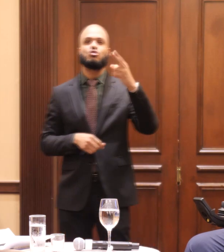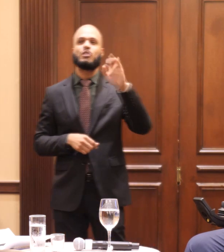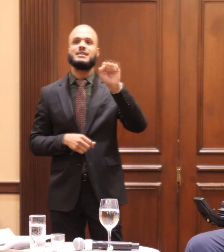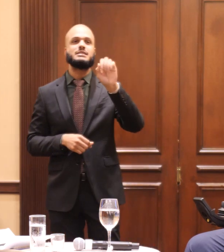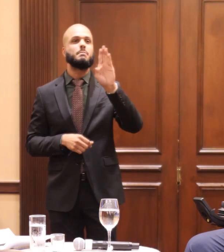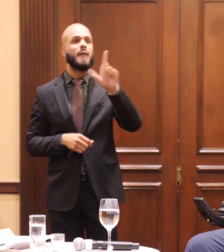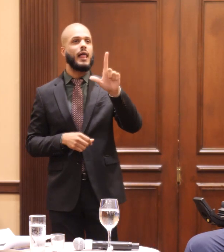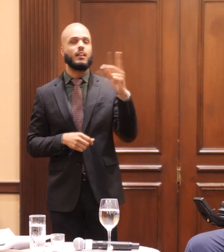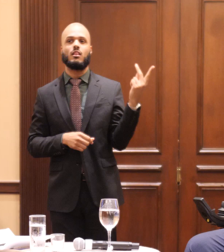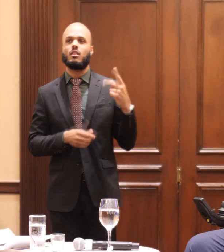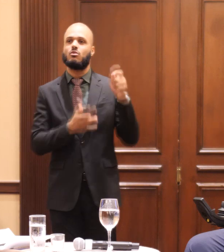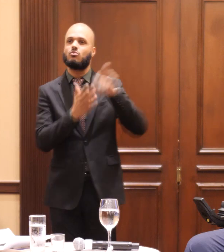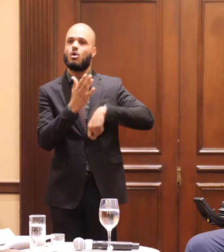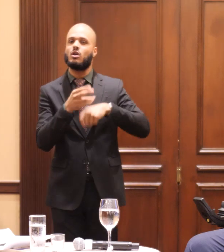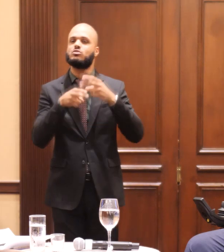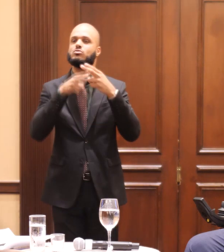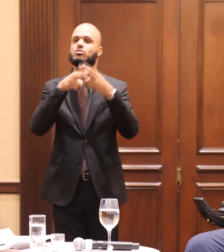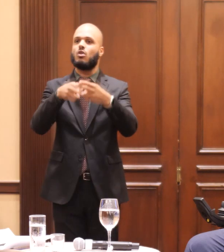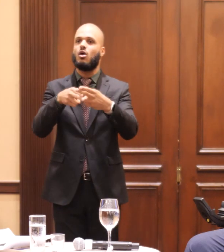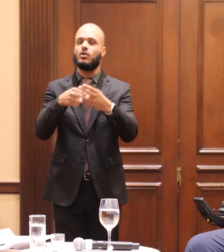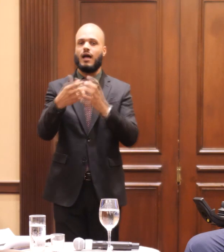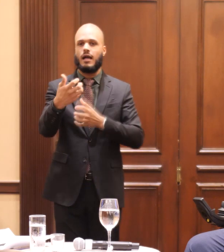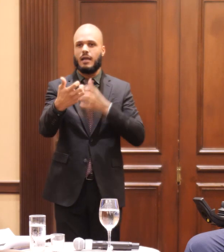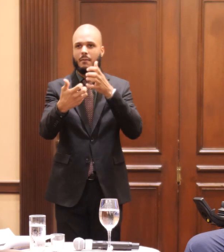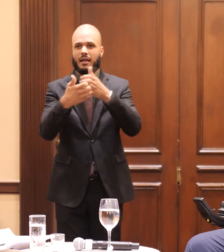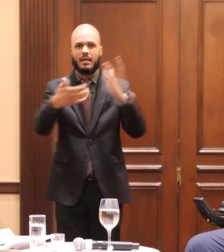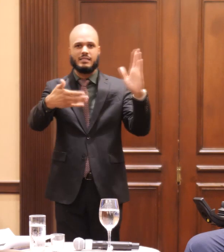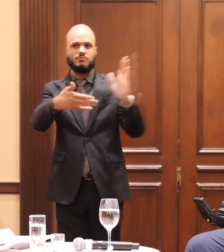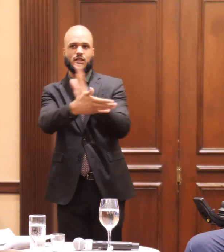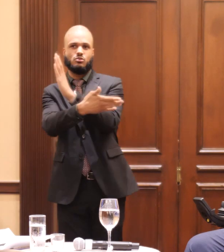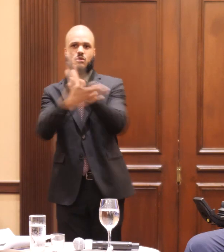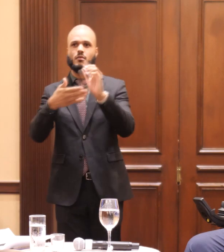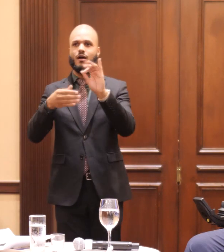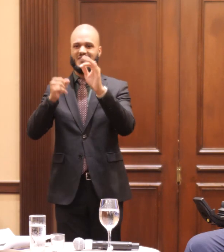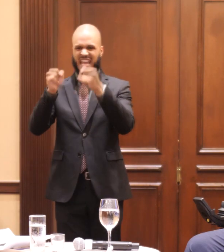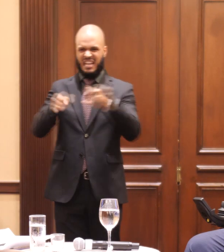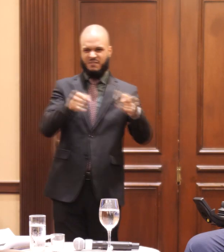The report was called Accommodating the Spectrum of Individual Abilities and what really was the